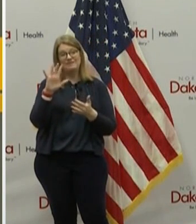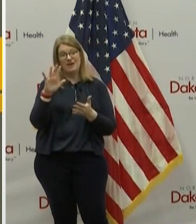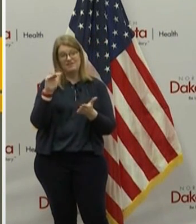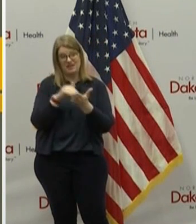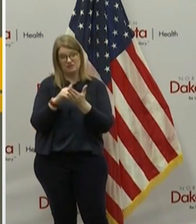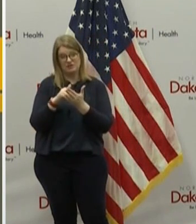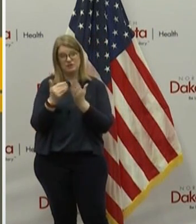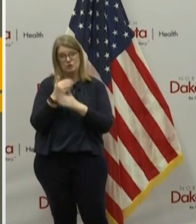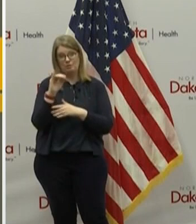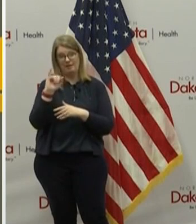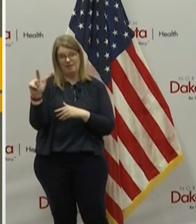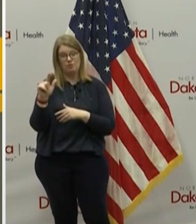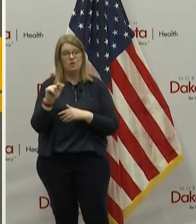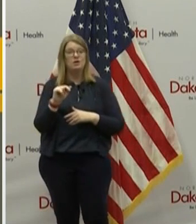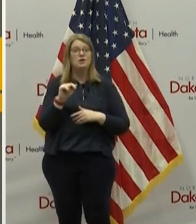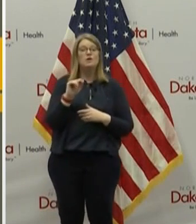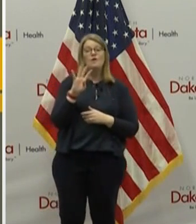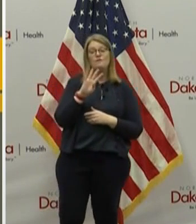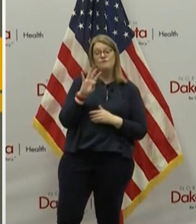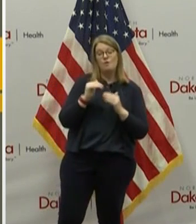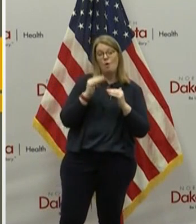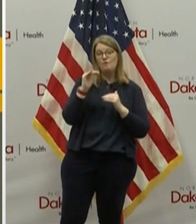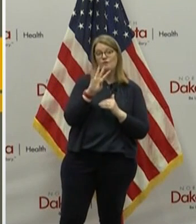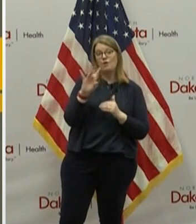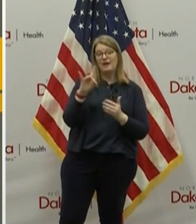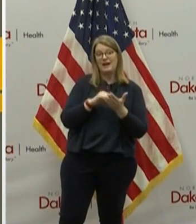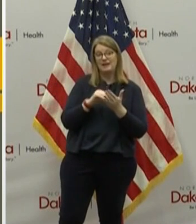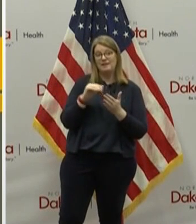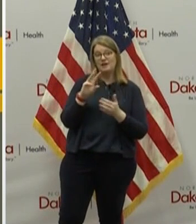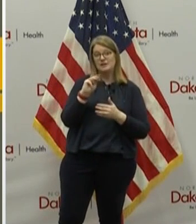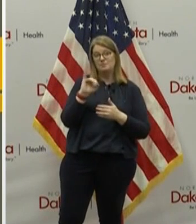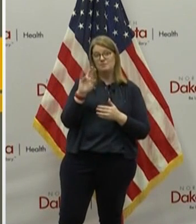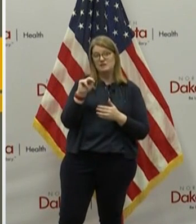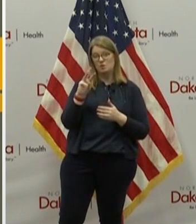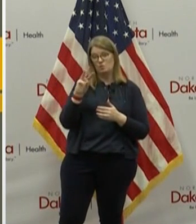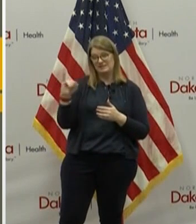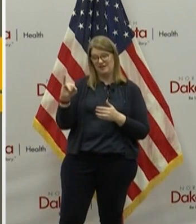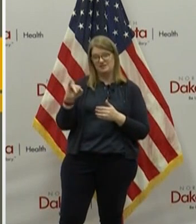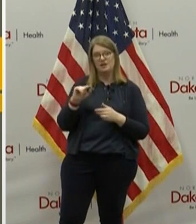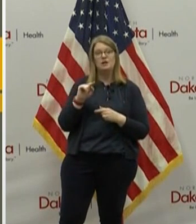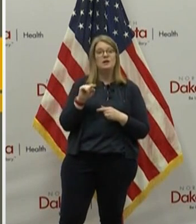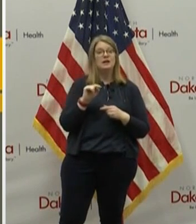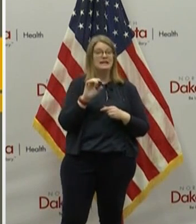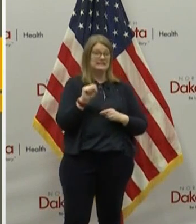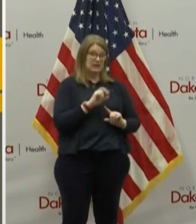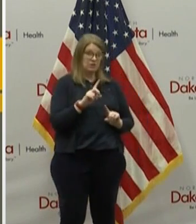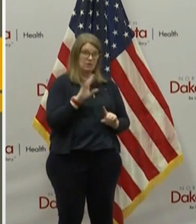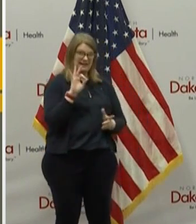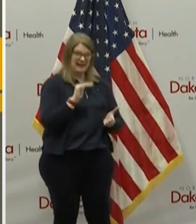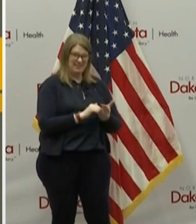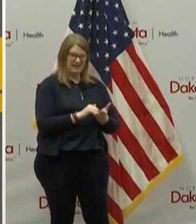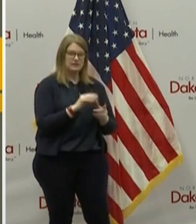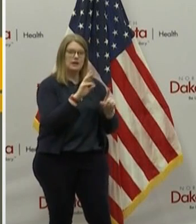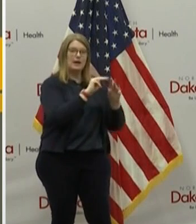STARTING IN THE GREAT LAKES IN THE PAST WEEK ALMOST 85,000 NEW CASES IN ILLINOIS.